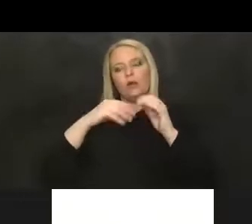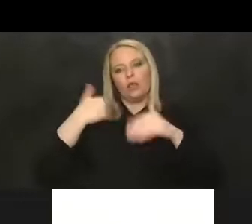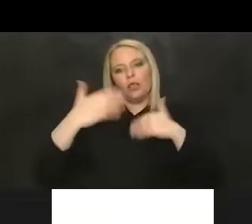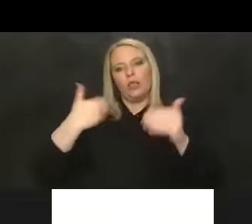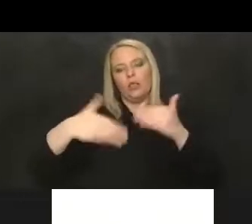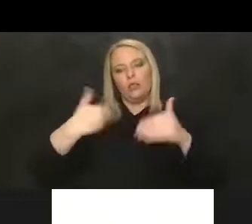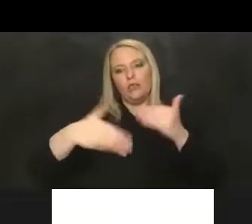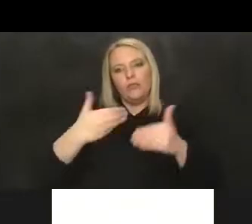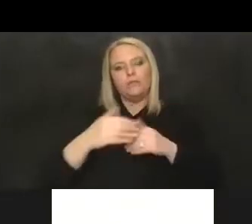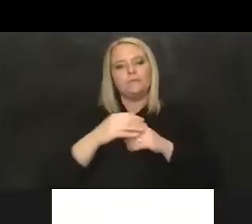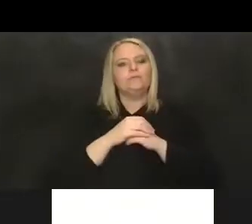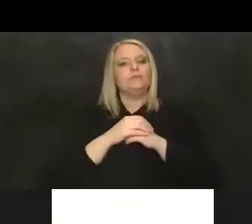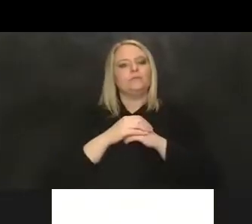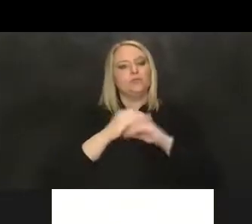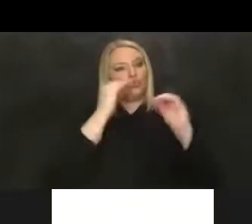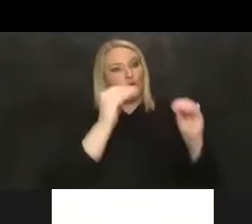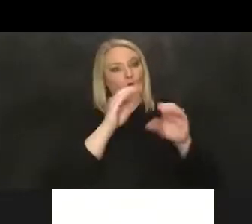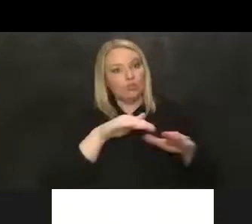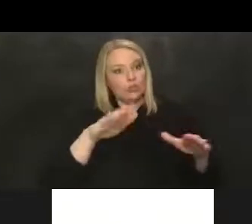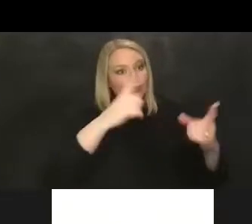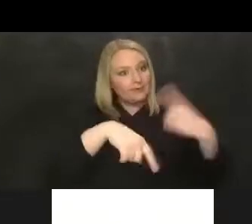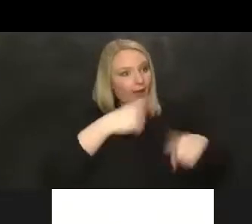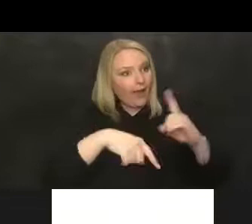just, you know, I taught my children sign when they were learning how to speak,